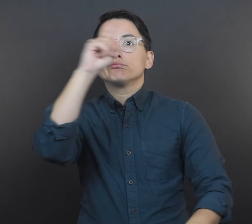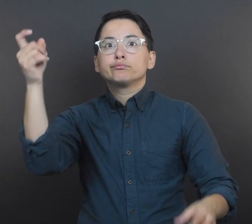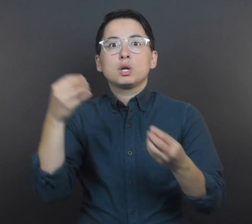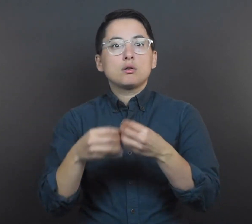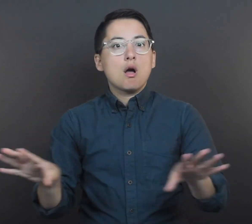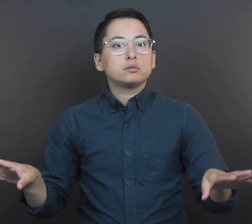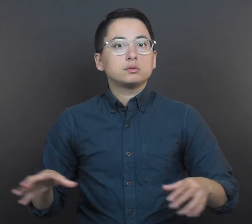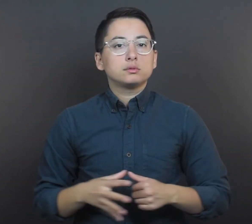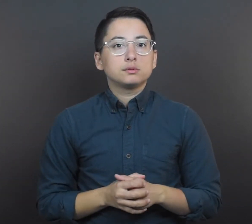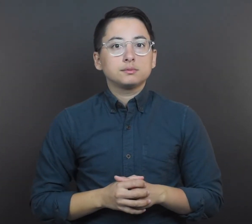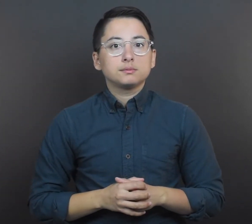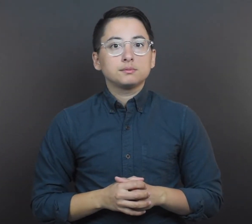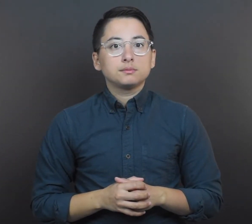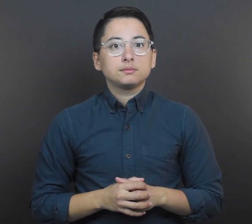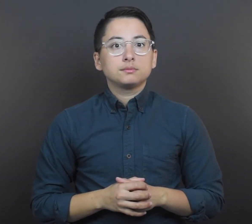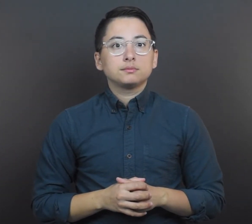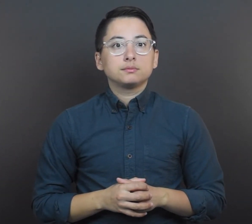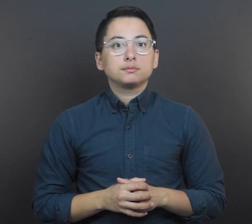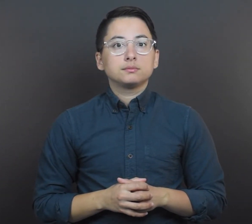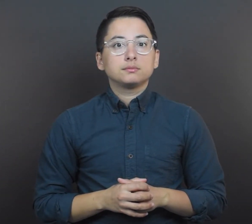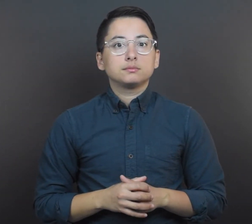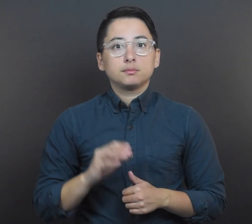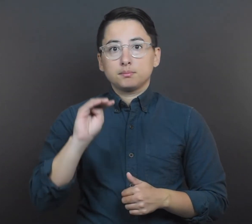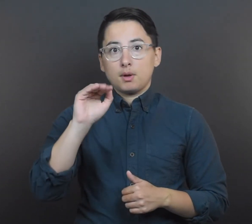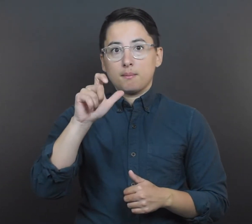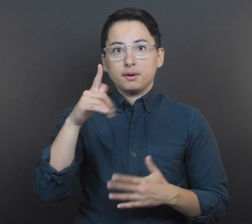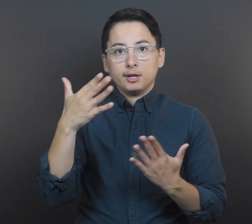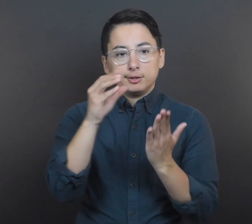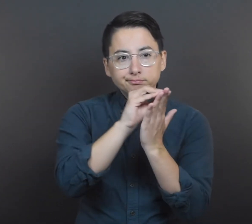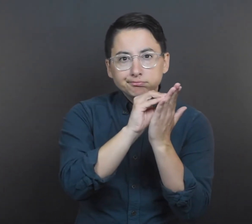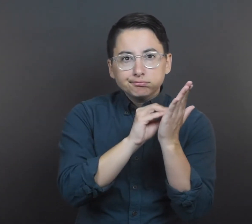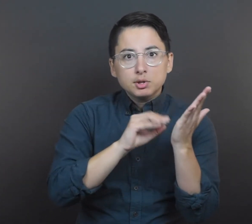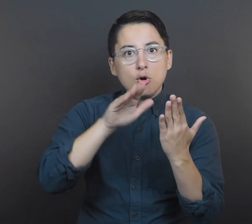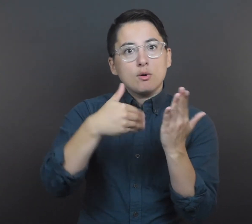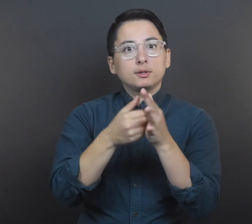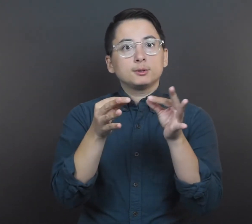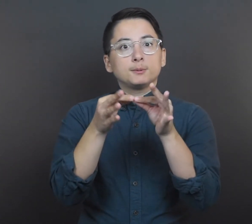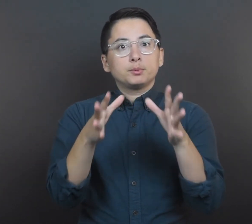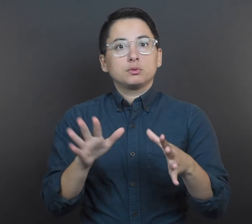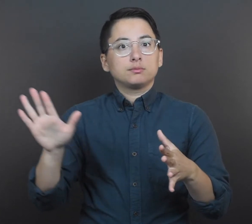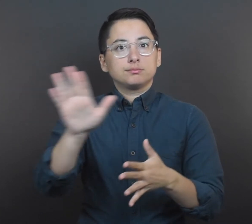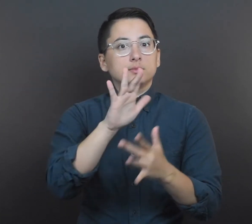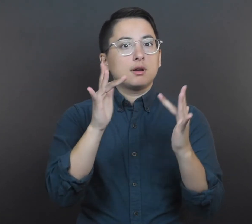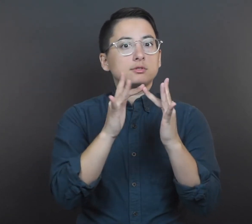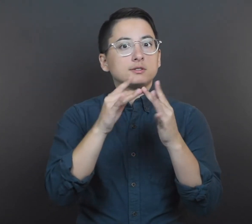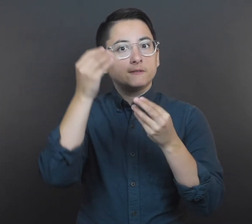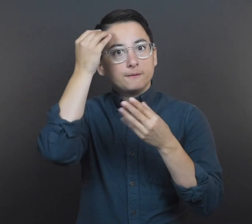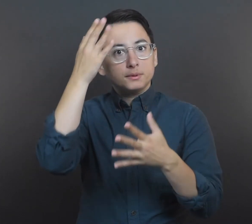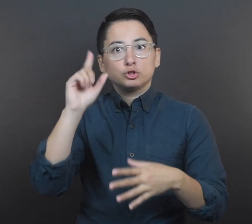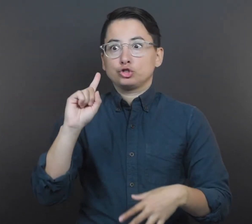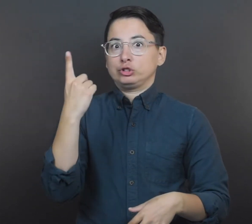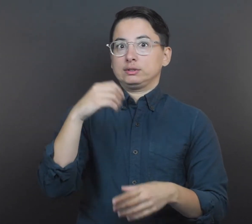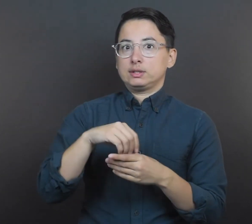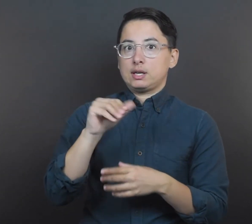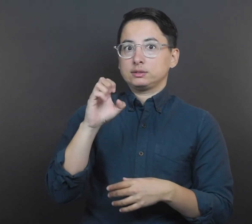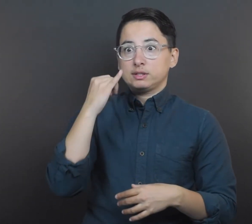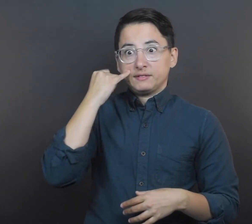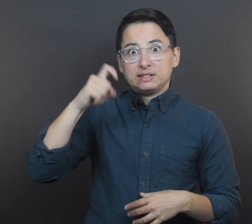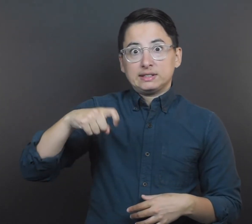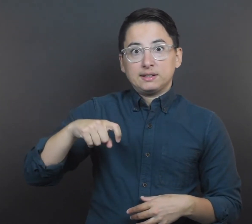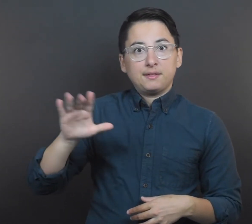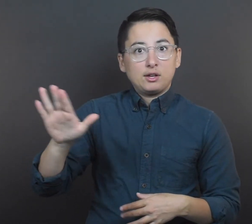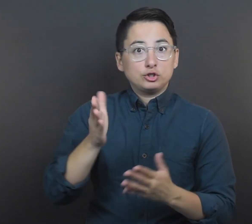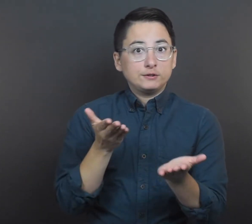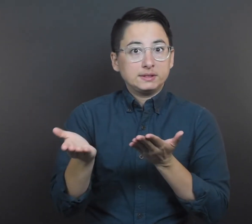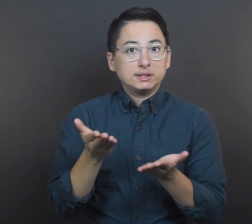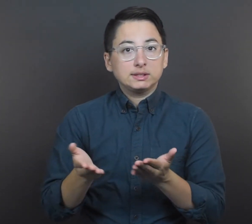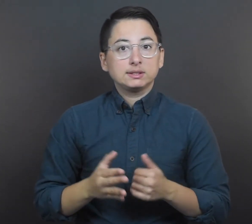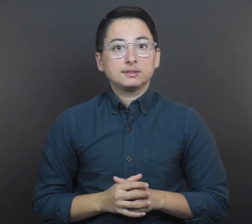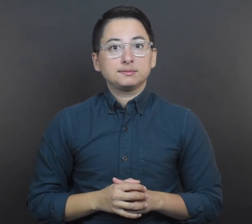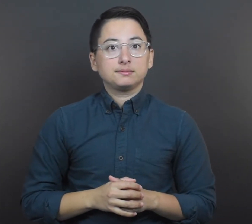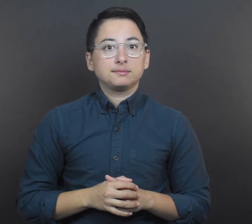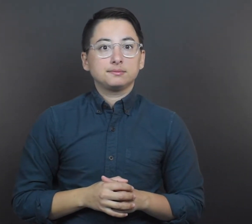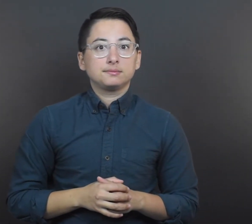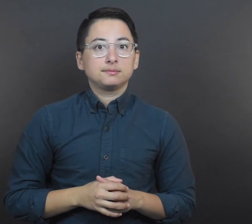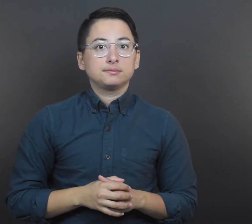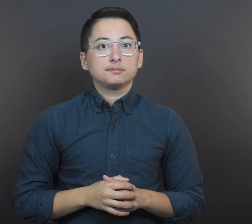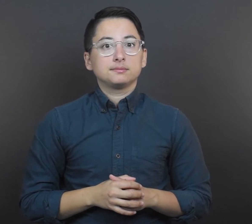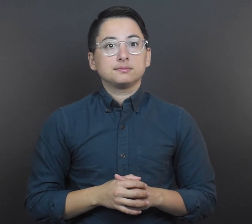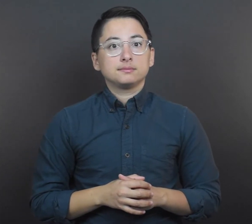Then, I left the HHS staff to their duties and returned to my hotel,” Mabel shared.